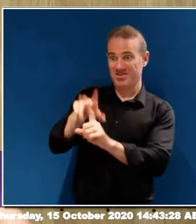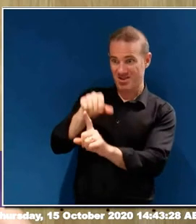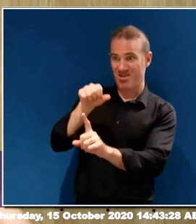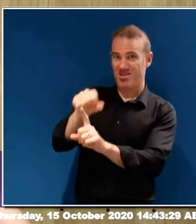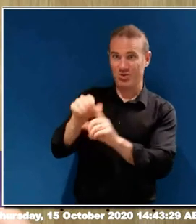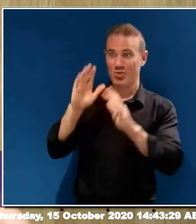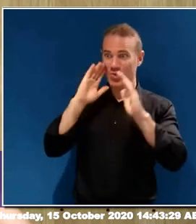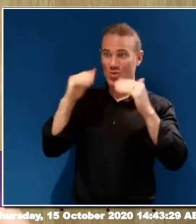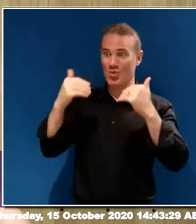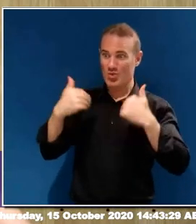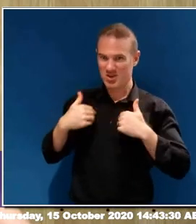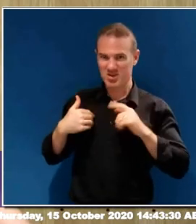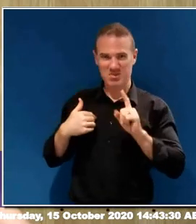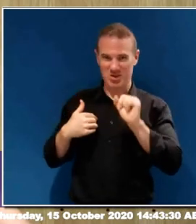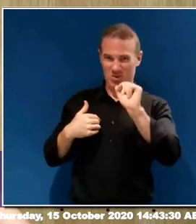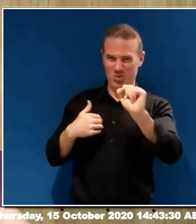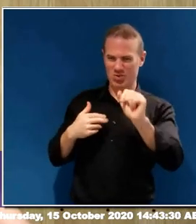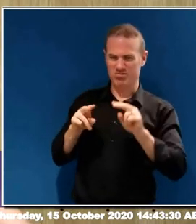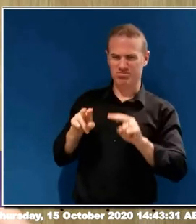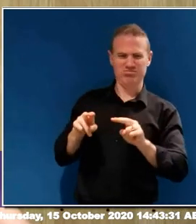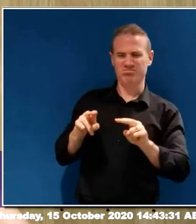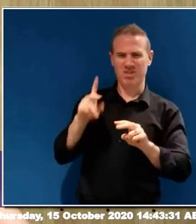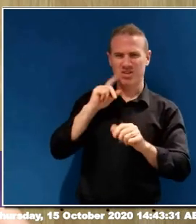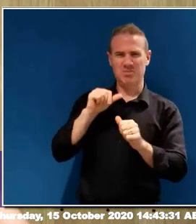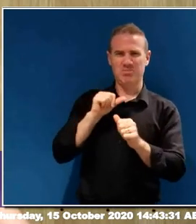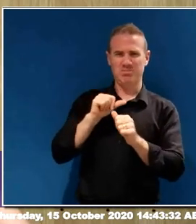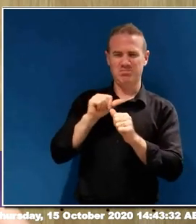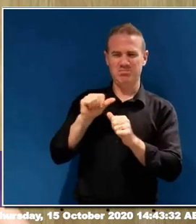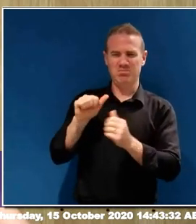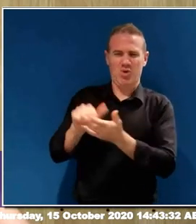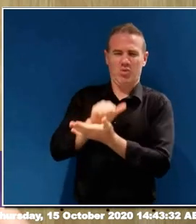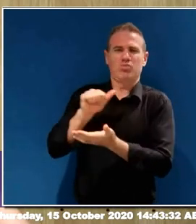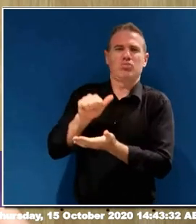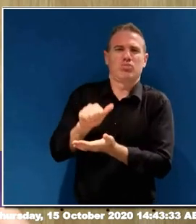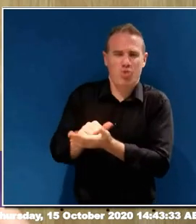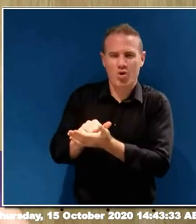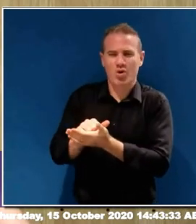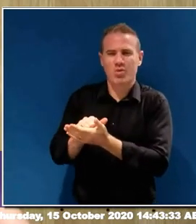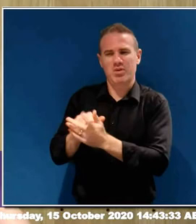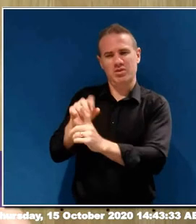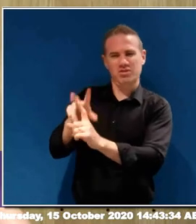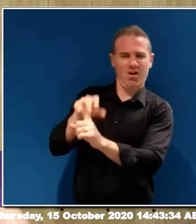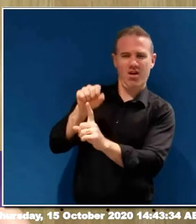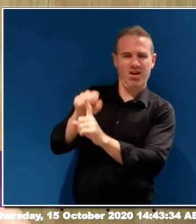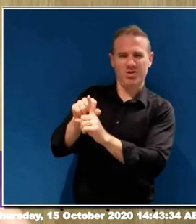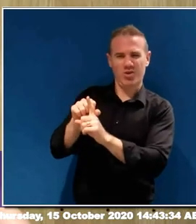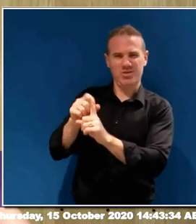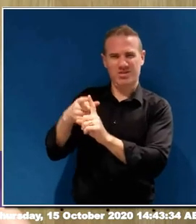have been a different diagnosis? Absolutely. A diagnosis which didn't fall within the categories?